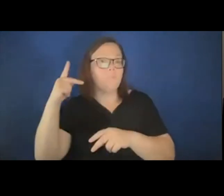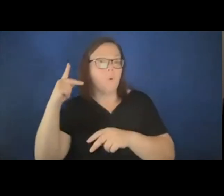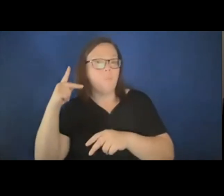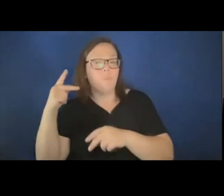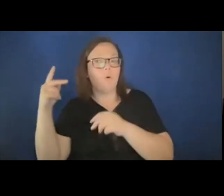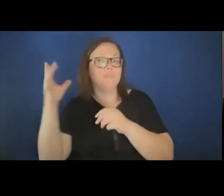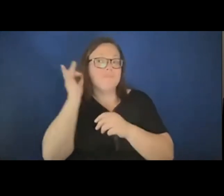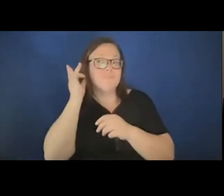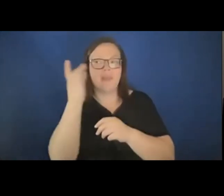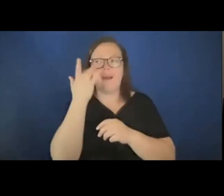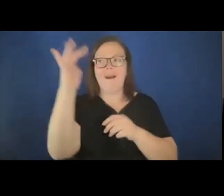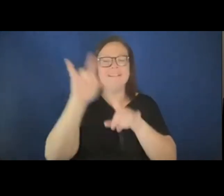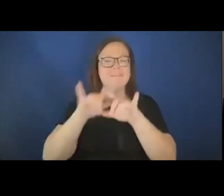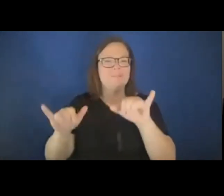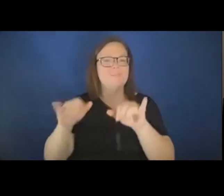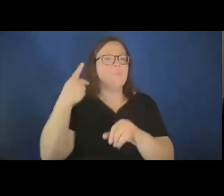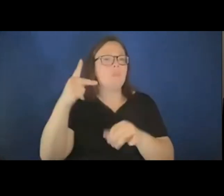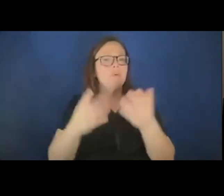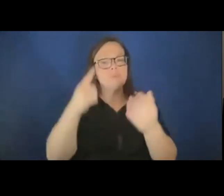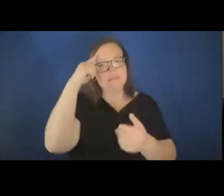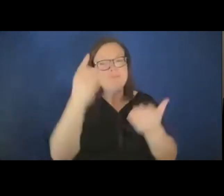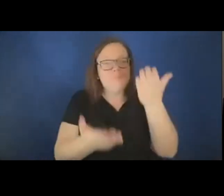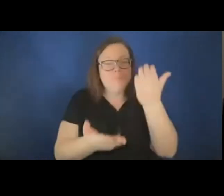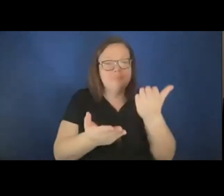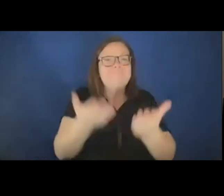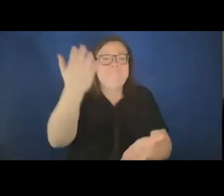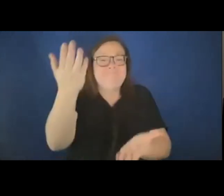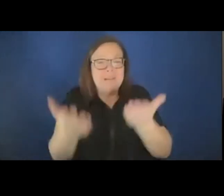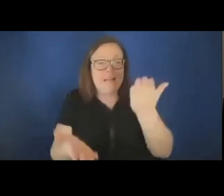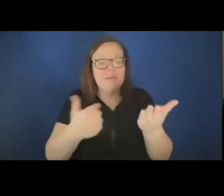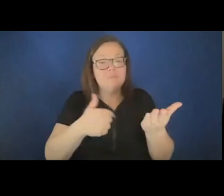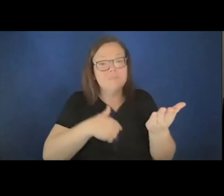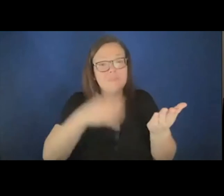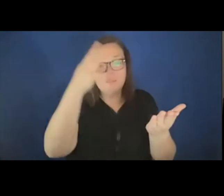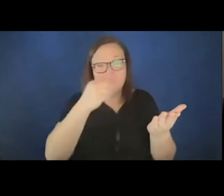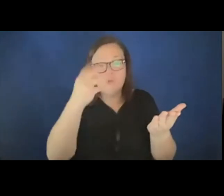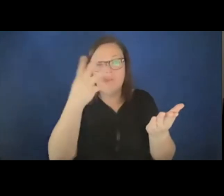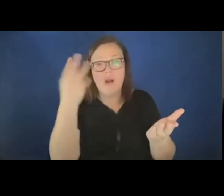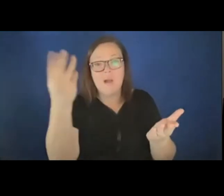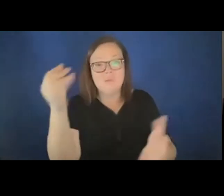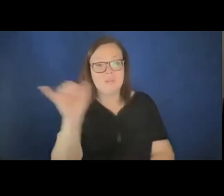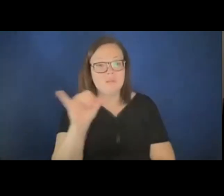Purple makes me think maybe, just maybe, I am beautiful on the outside, too.